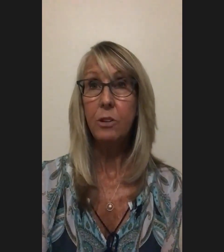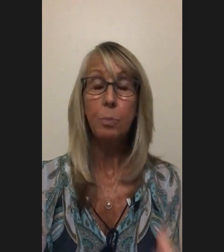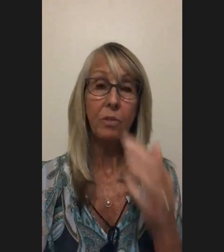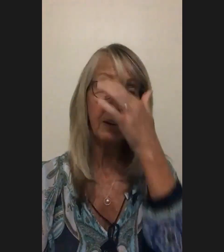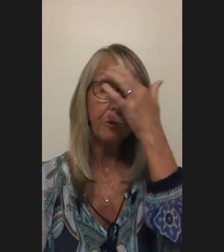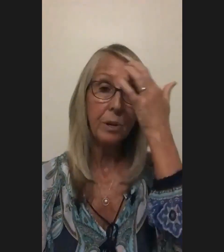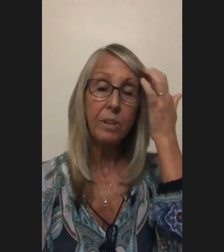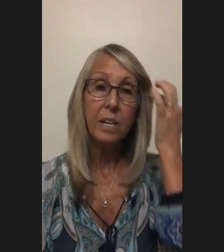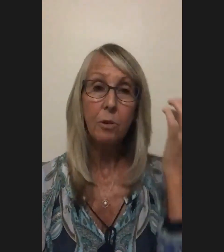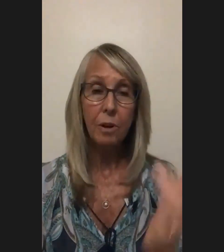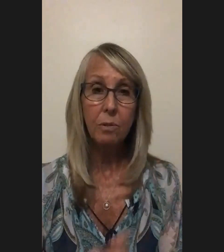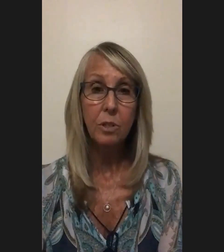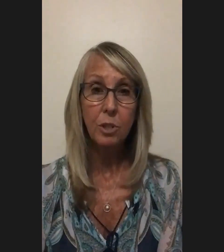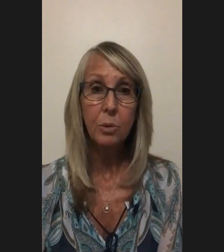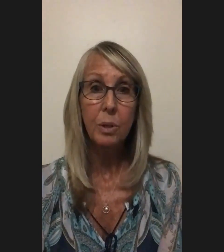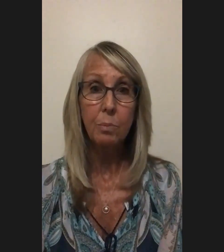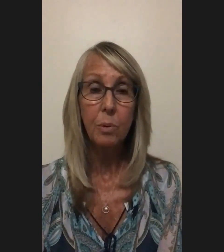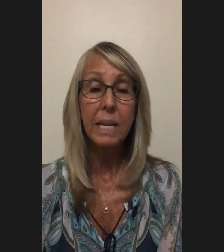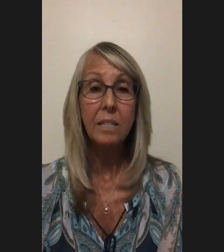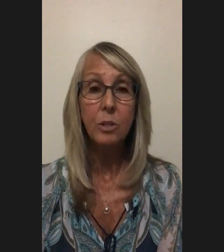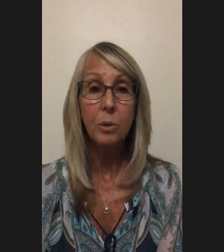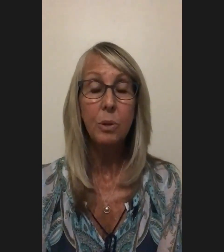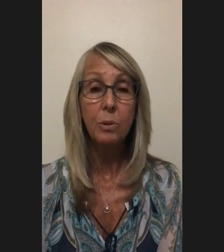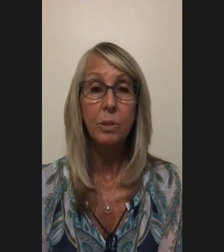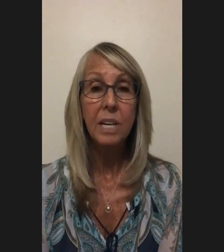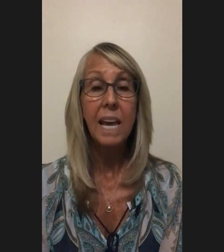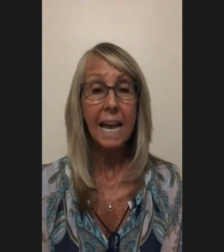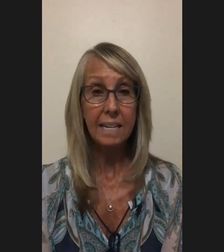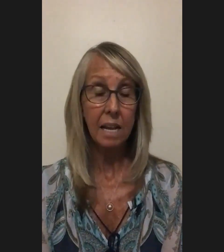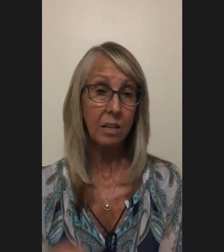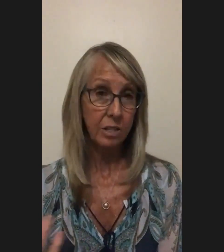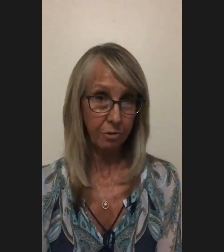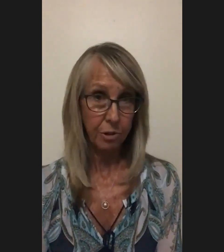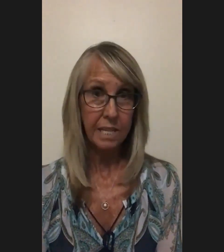they do provide free video phones to employees who use ASL as their first